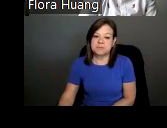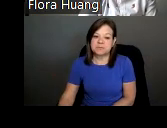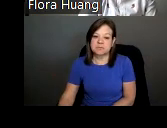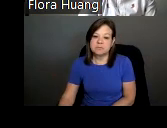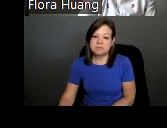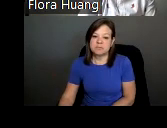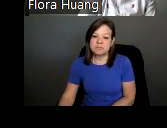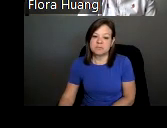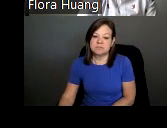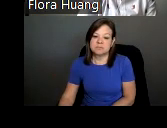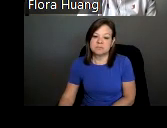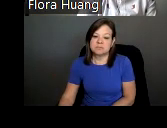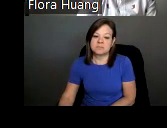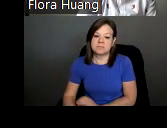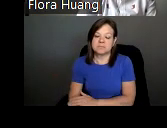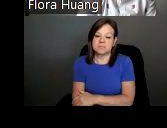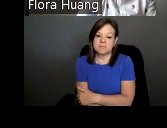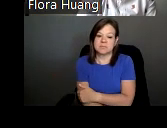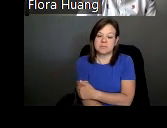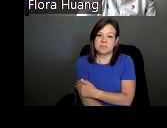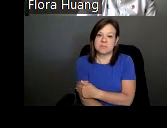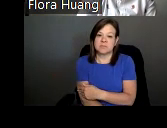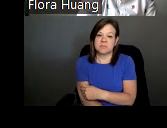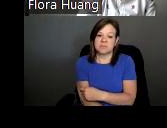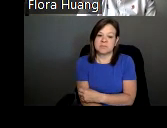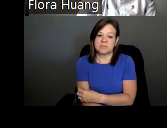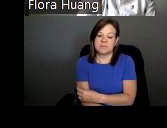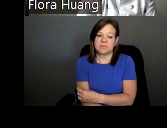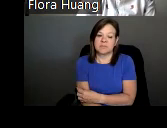So when you create an accessible PowerPoint many